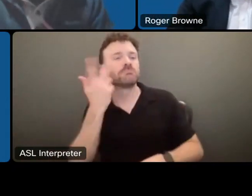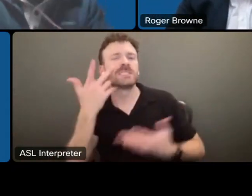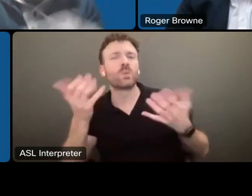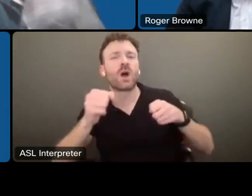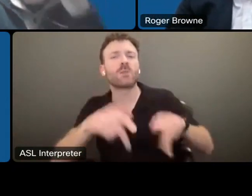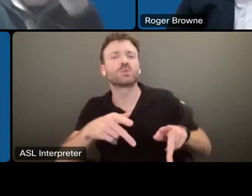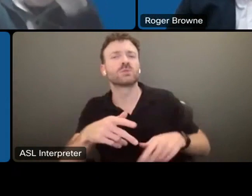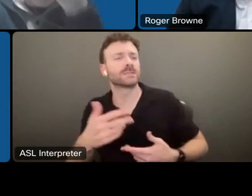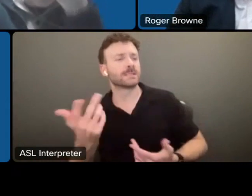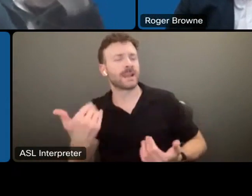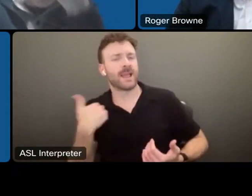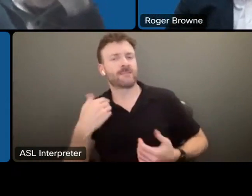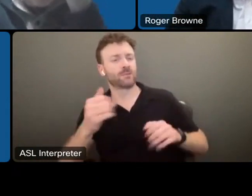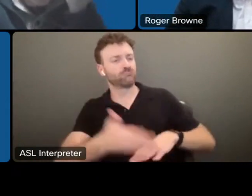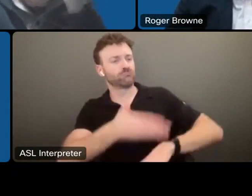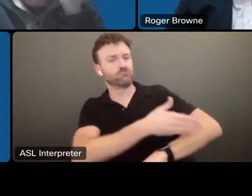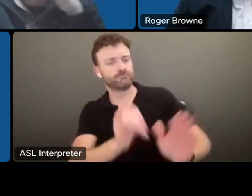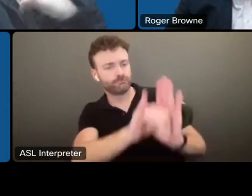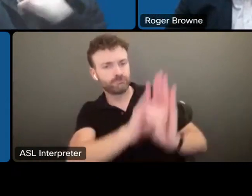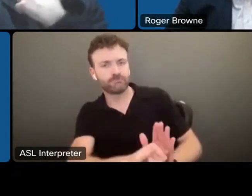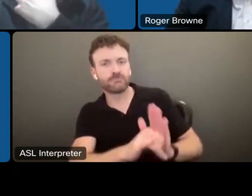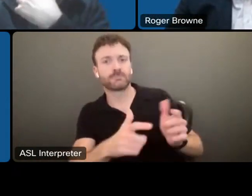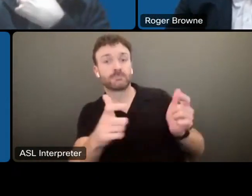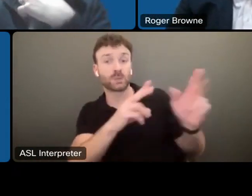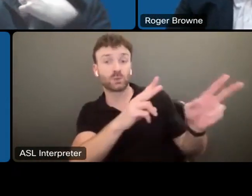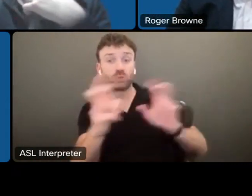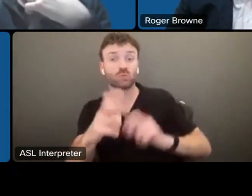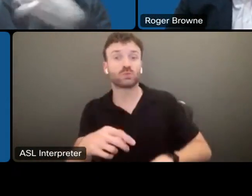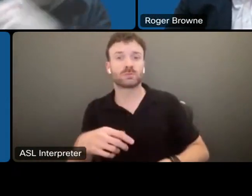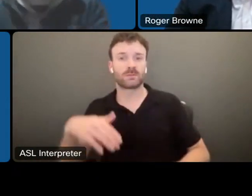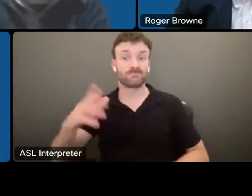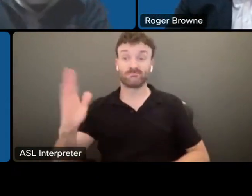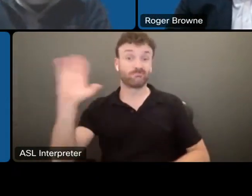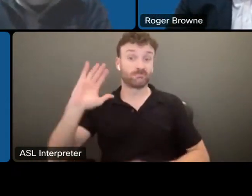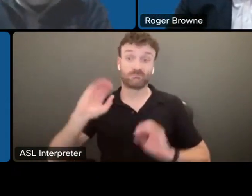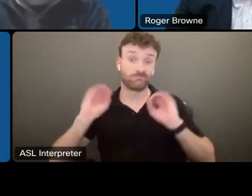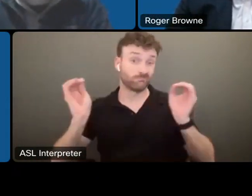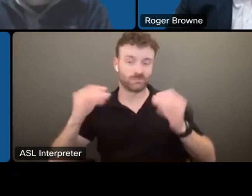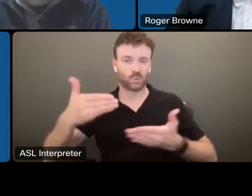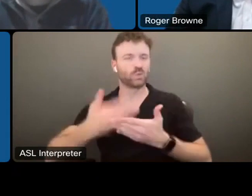there are to improve, identify the major issues, we haven't had that in the past. This is all new.